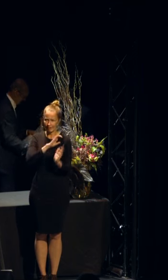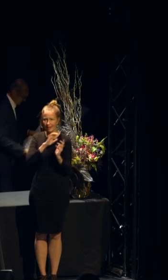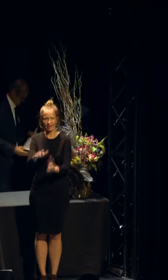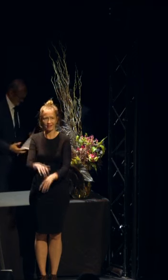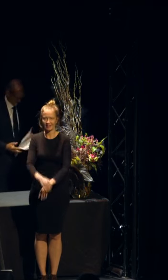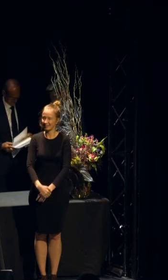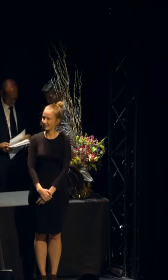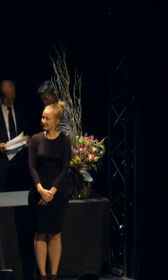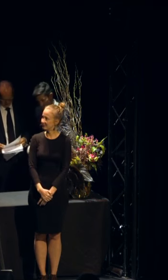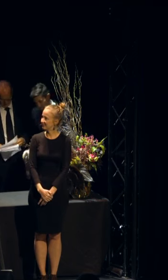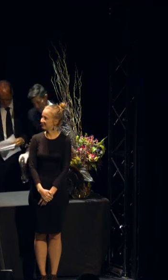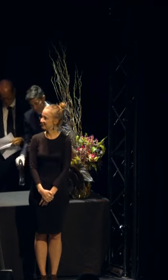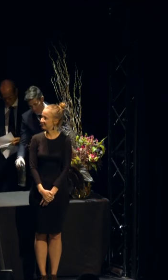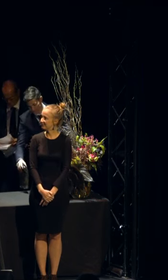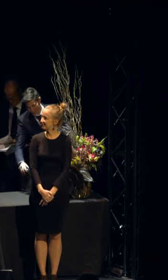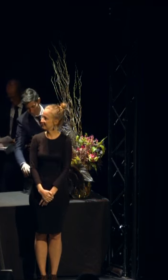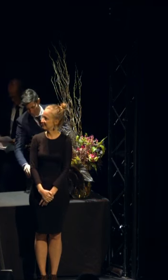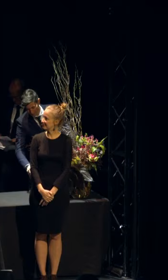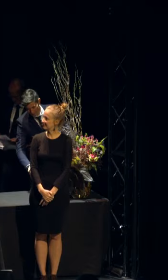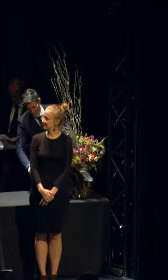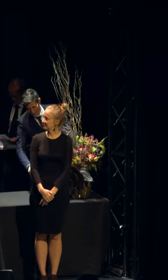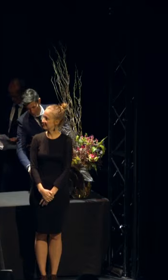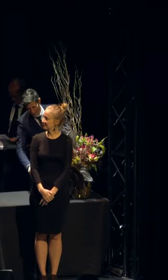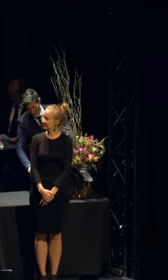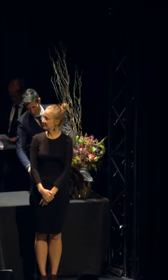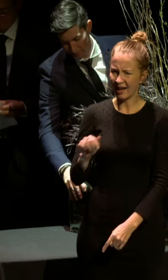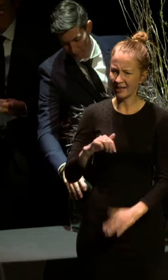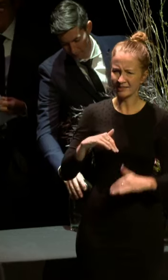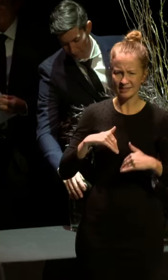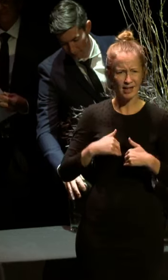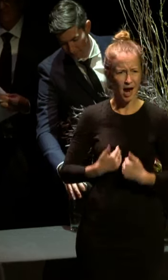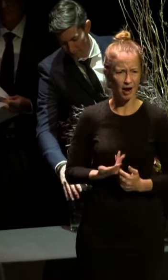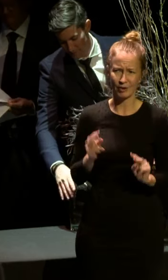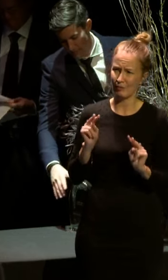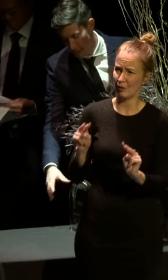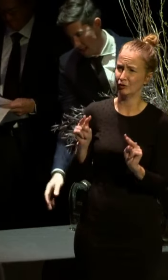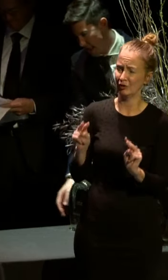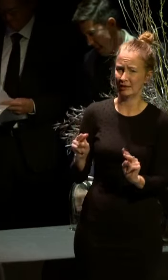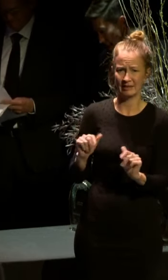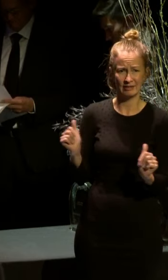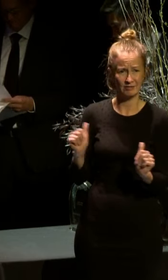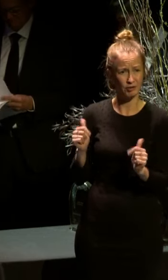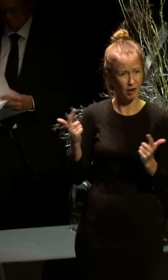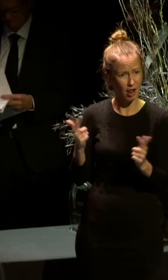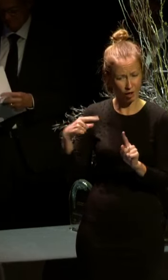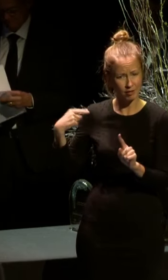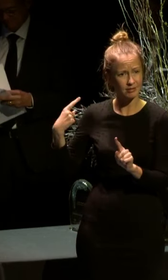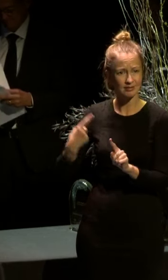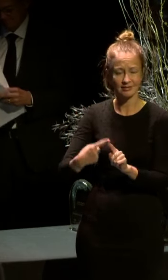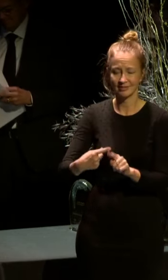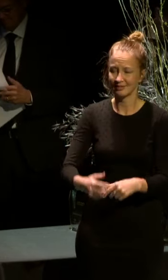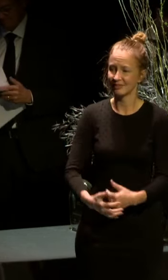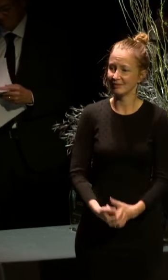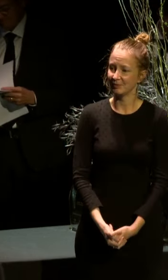Wow, I did a lot! Thank you so much.